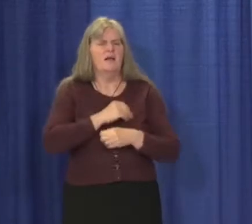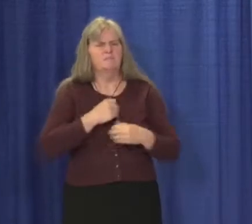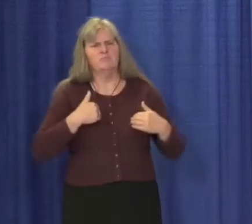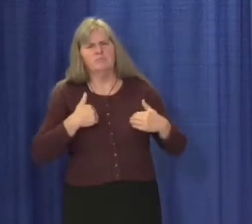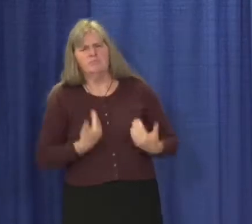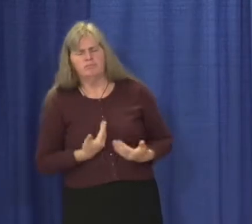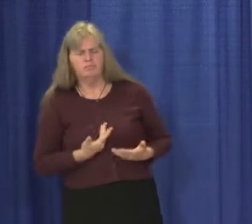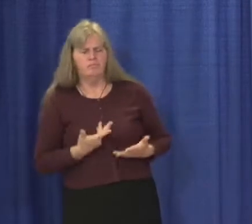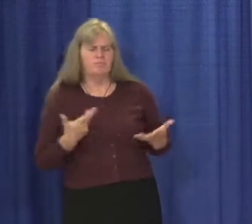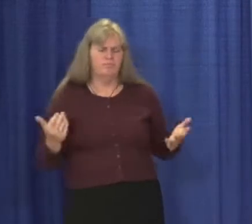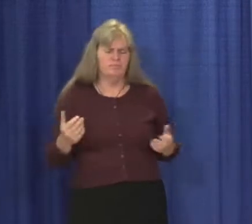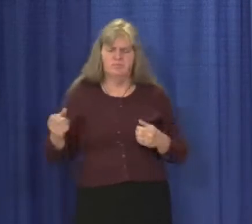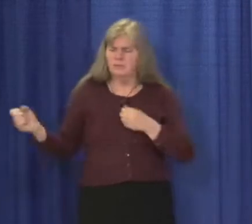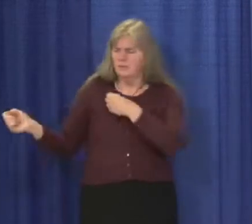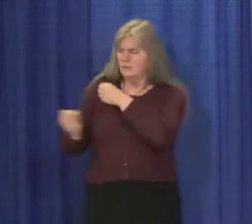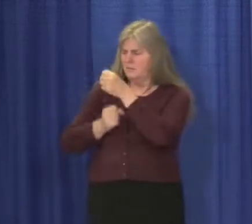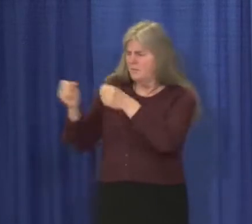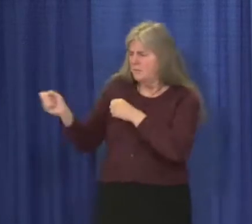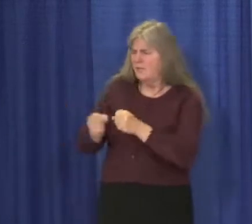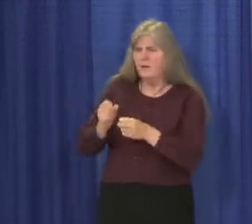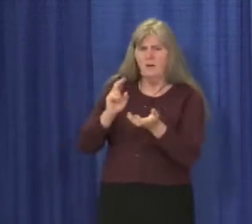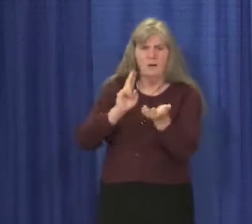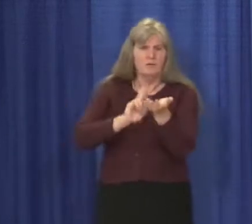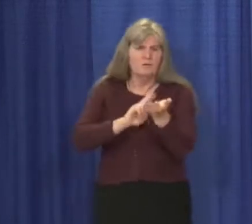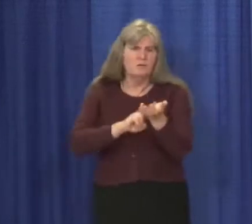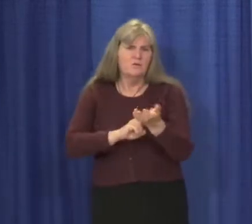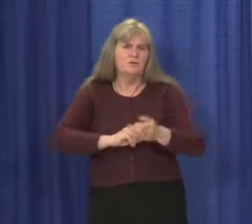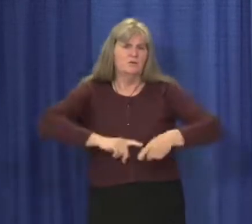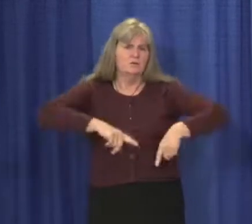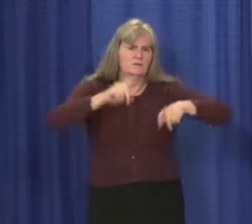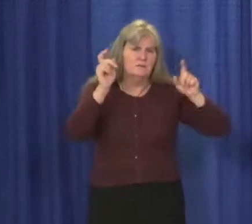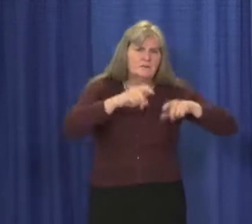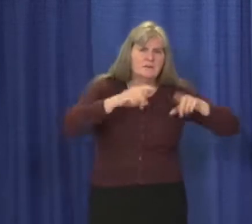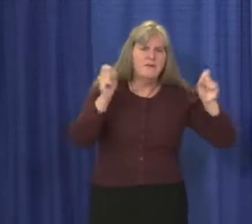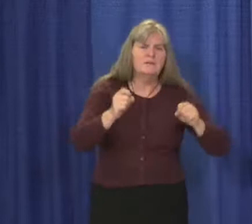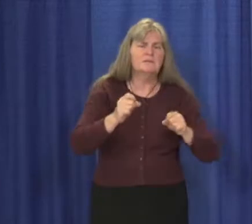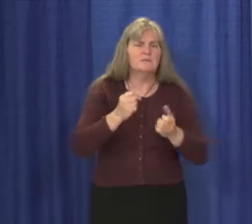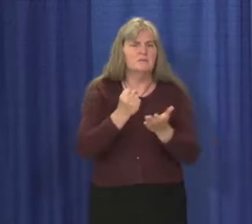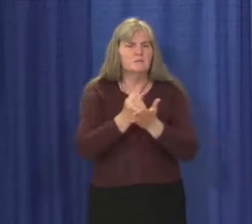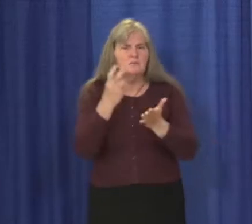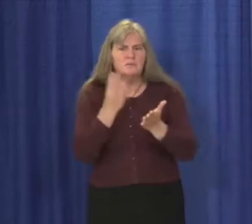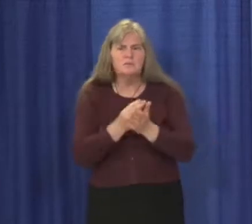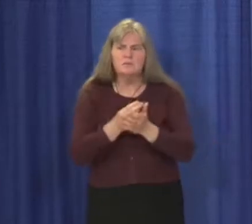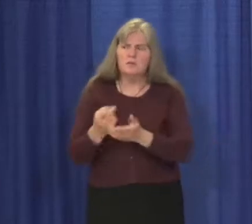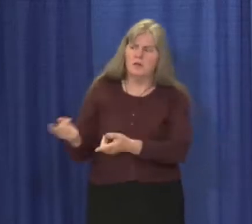Incoming relief of nurses and social workers and testing staff and lab and support workers will